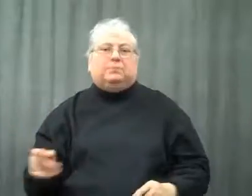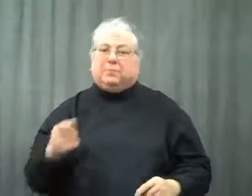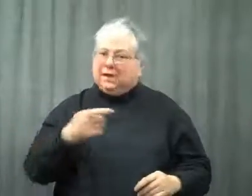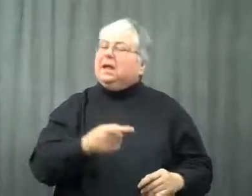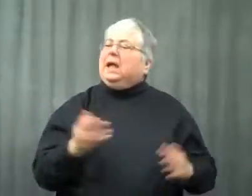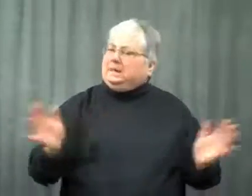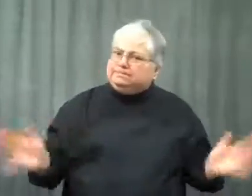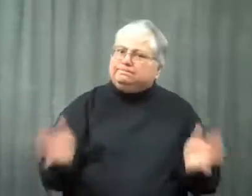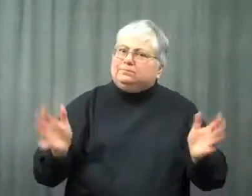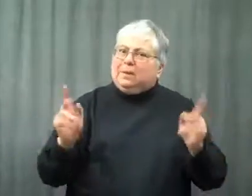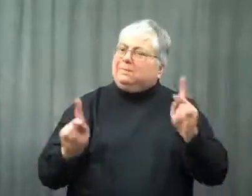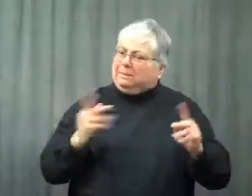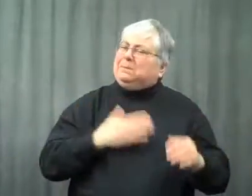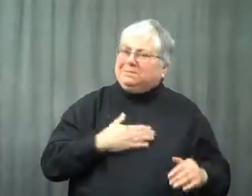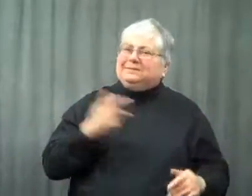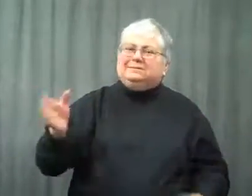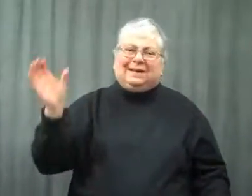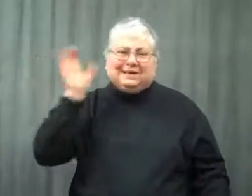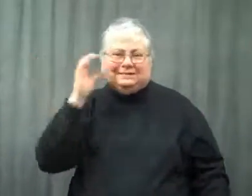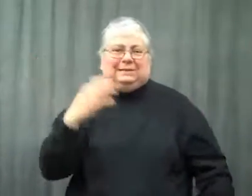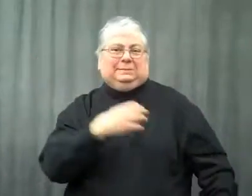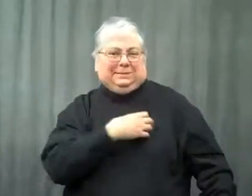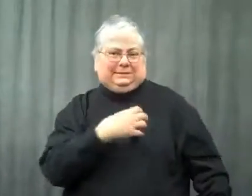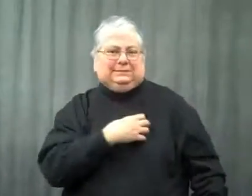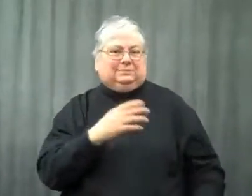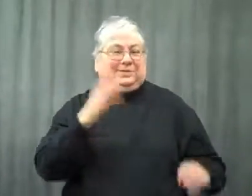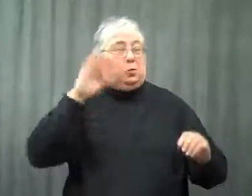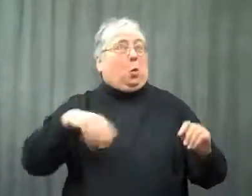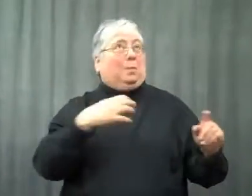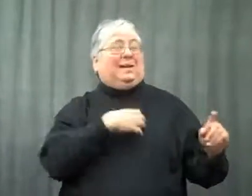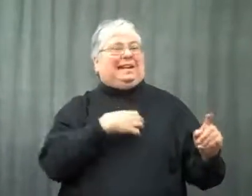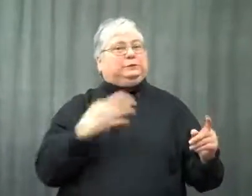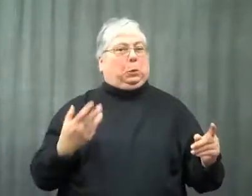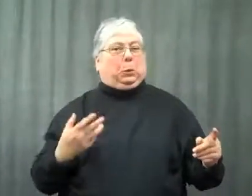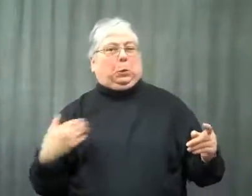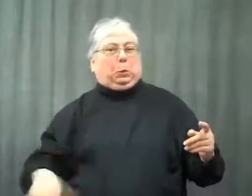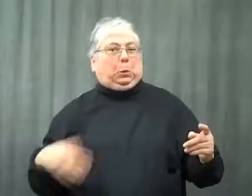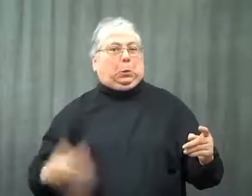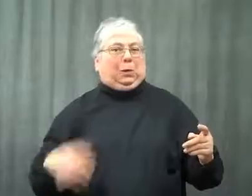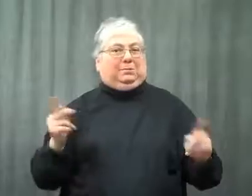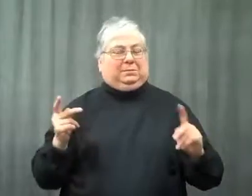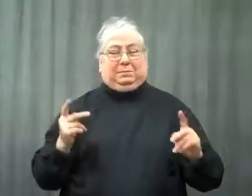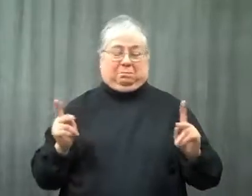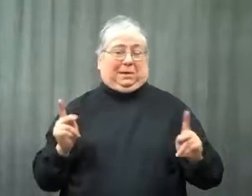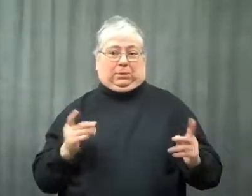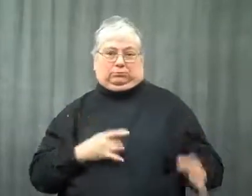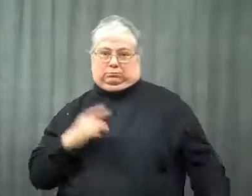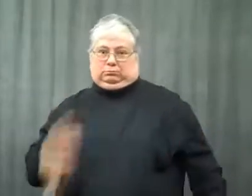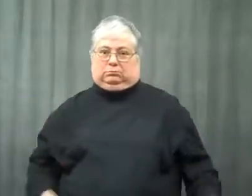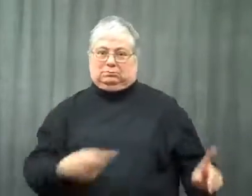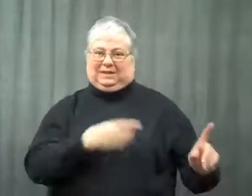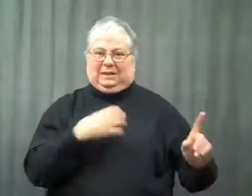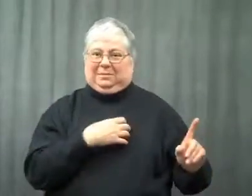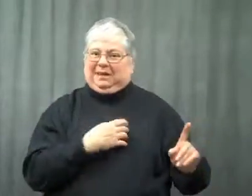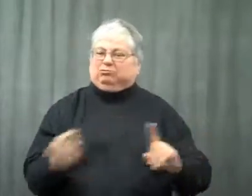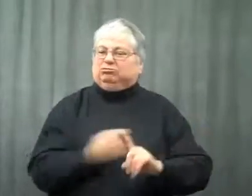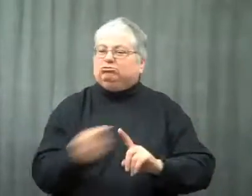They encouraged the people to cooperate with the police. The police are not well liked because of their history of abuse.